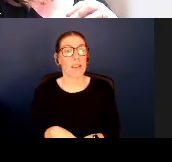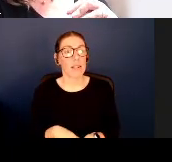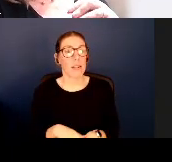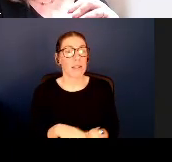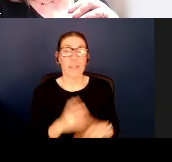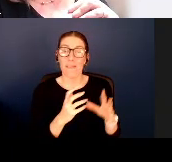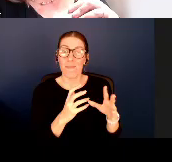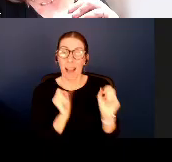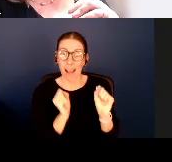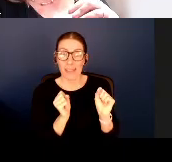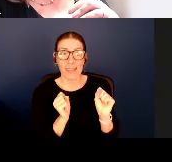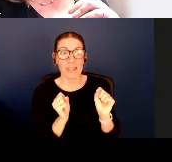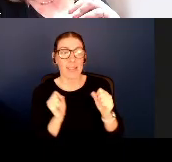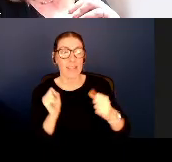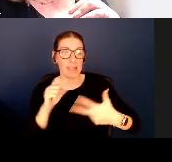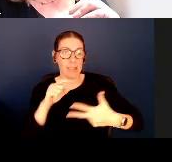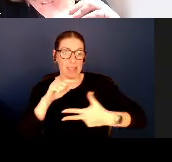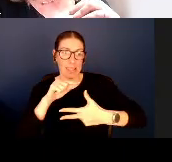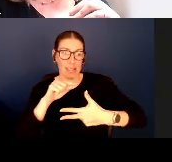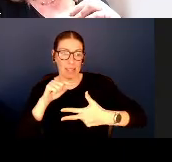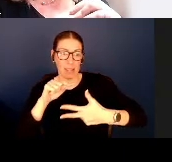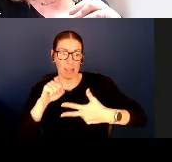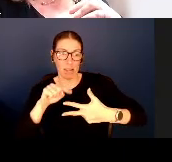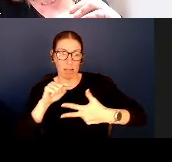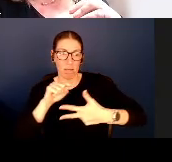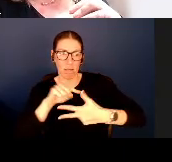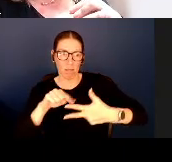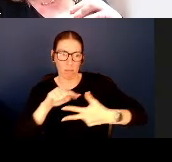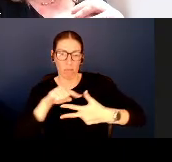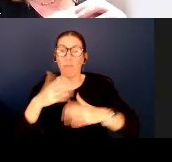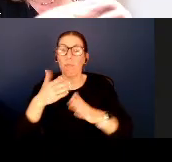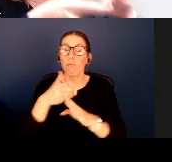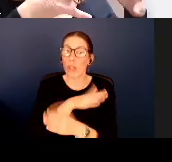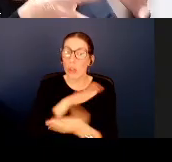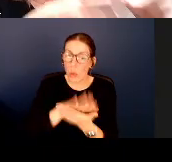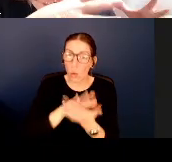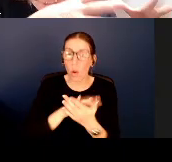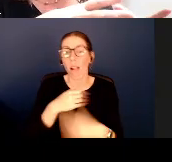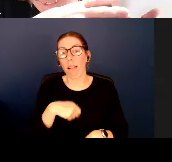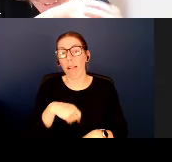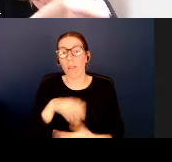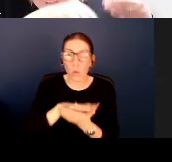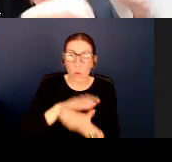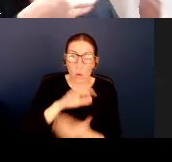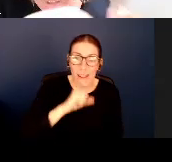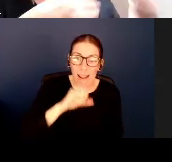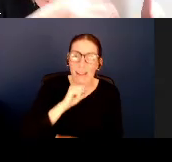the school age, preschool um kiddos. And this makes sense because there's a big push to get